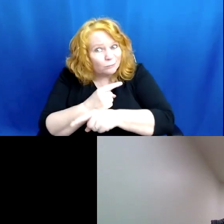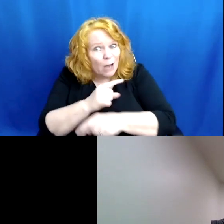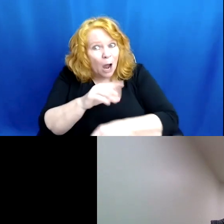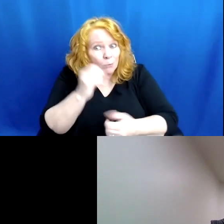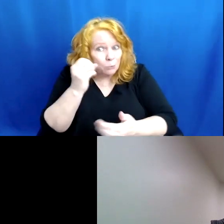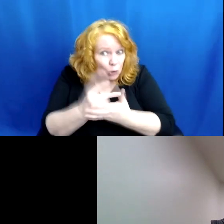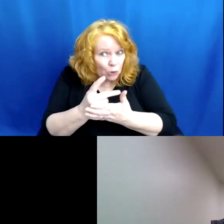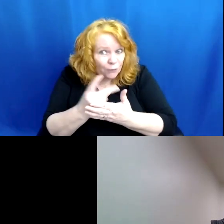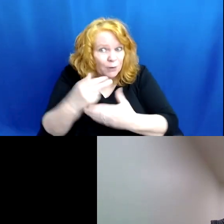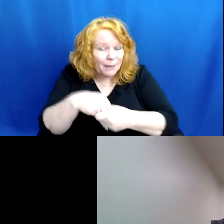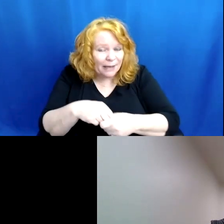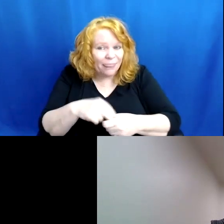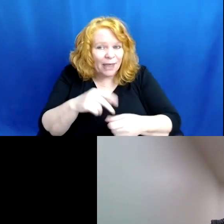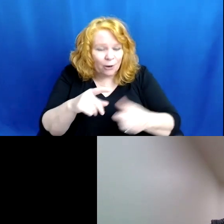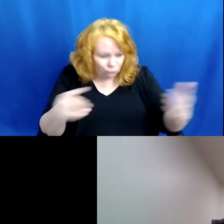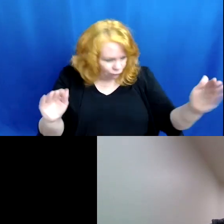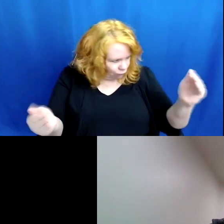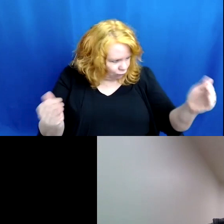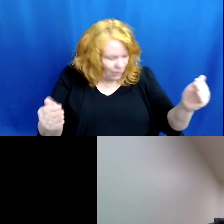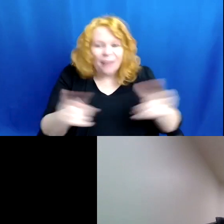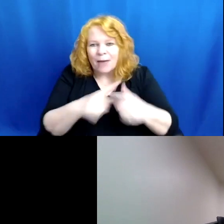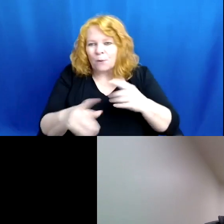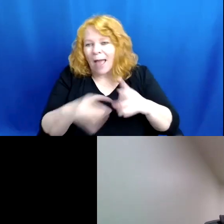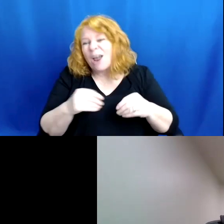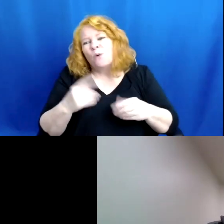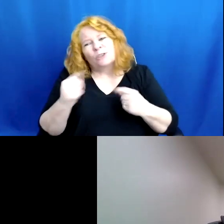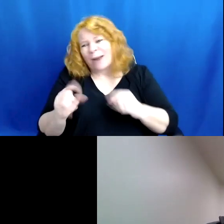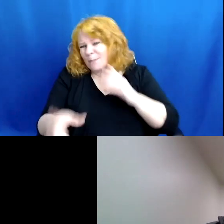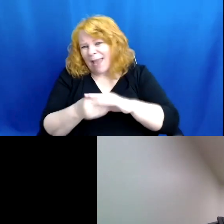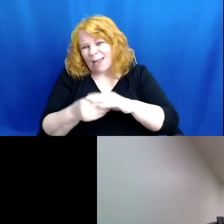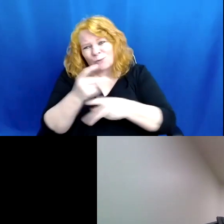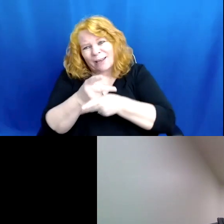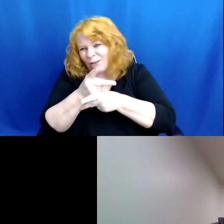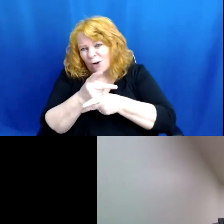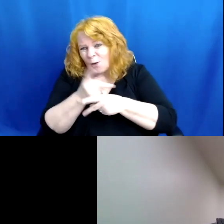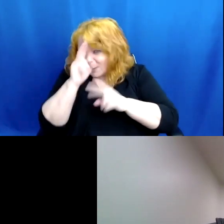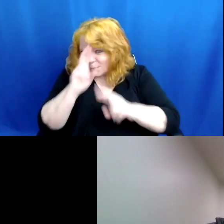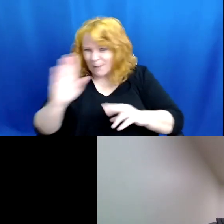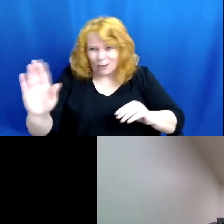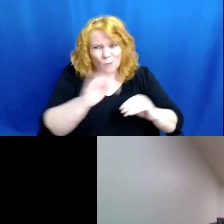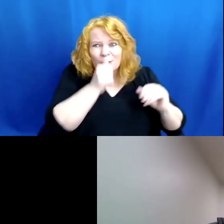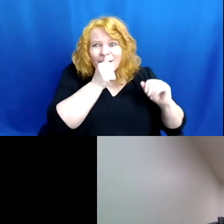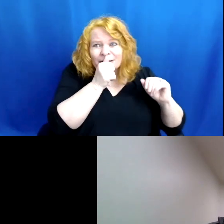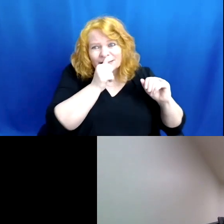So you can be added that way. We are taking extra precautions because we want to respect your privacy.